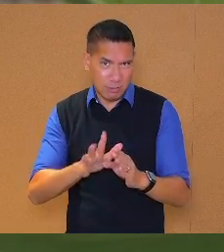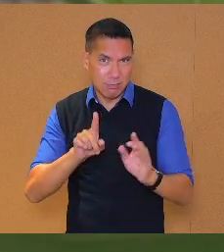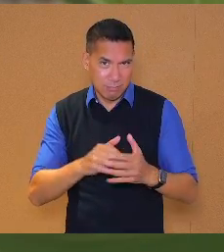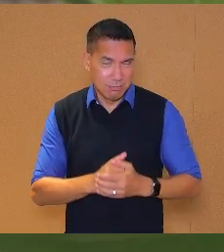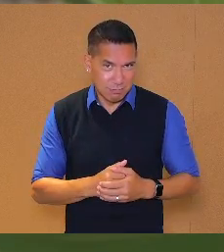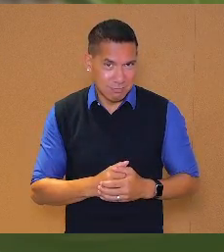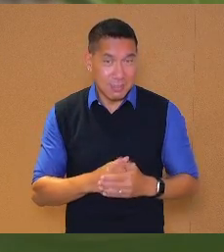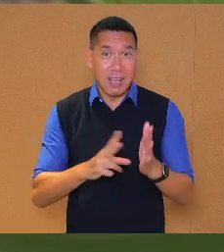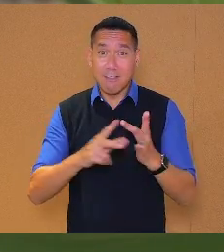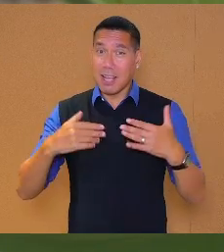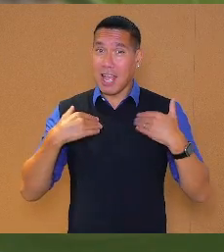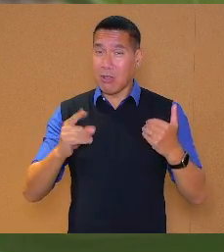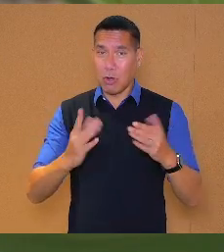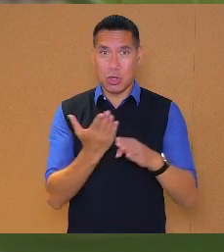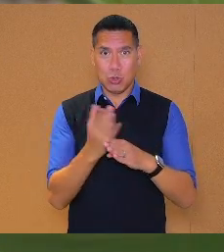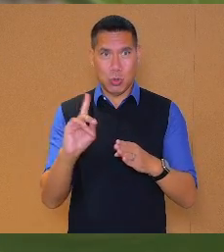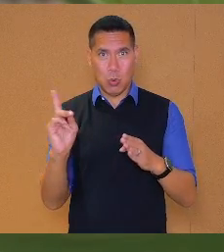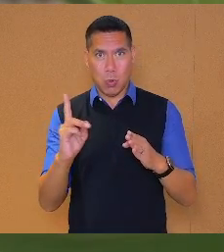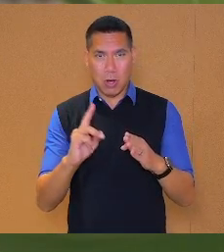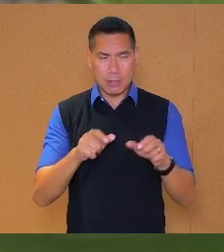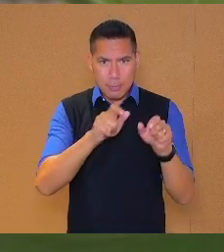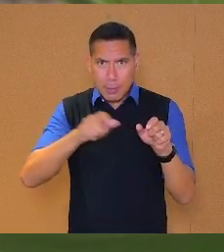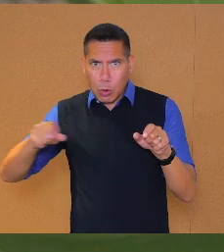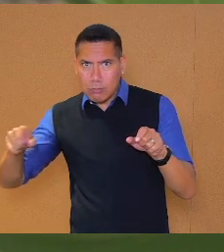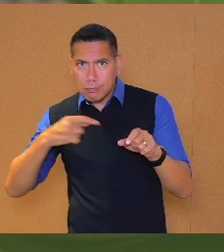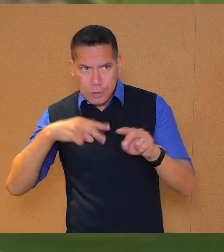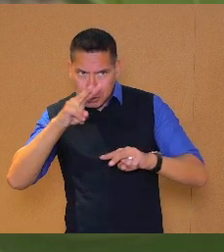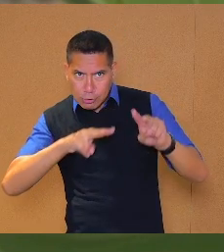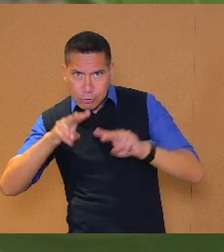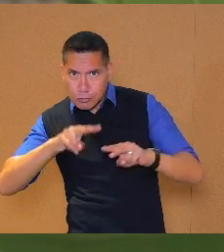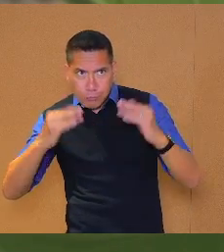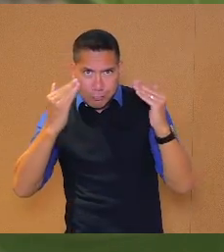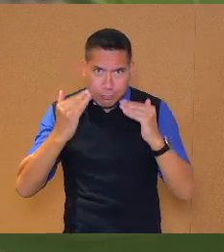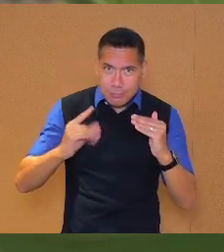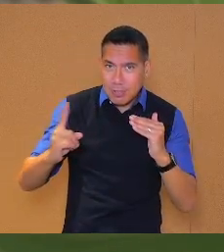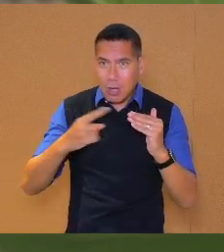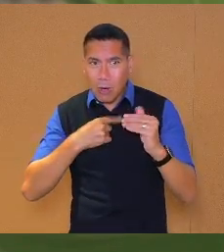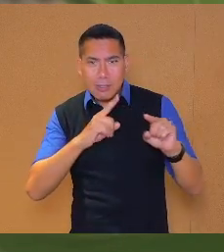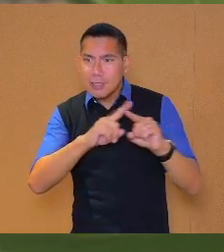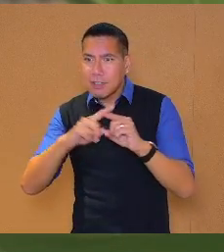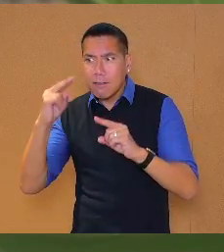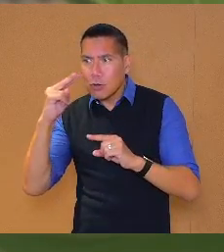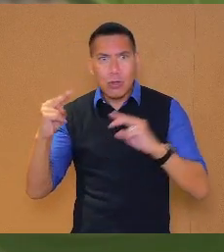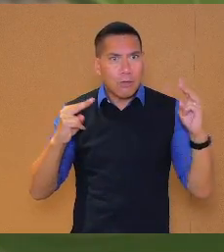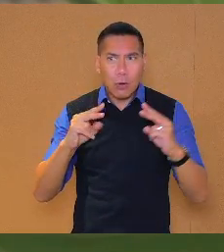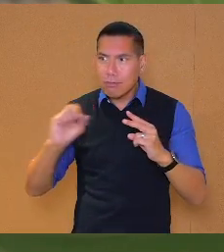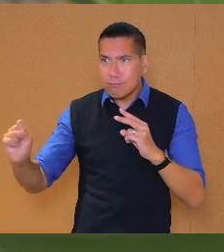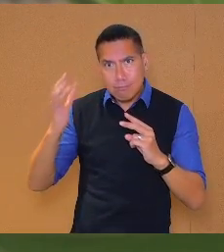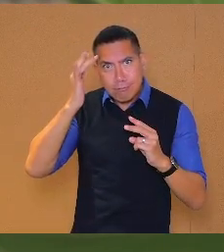faced for the past two years. In addition, VicHealth took a new approach to the make-up of the judging committee, who